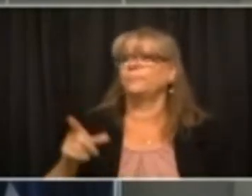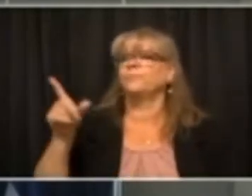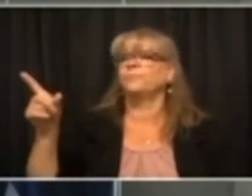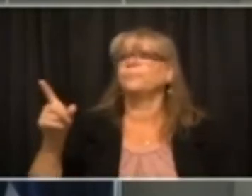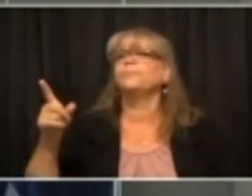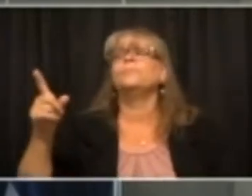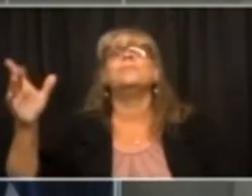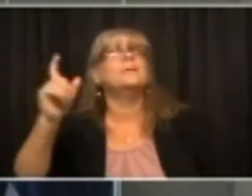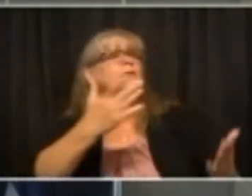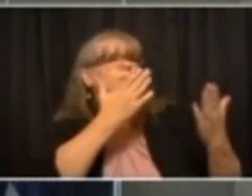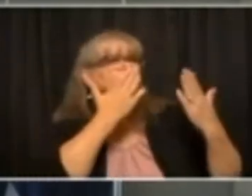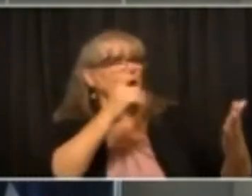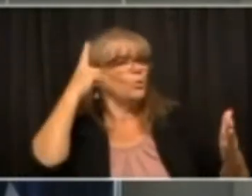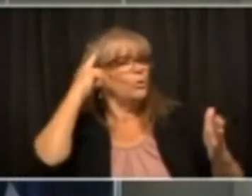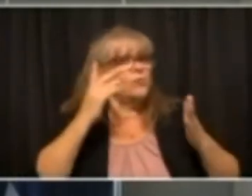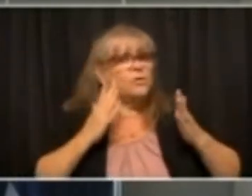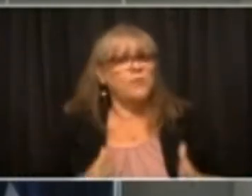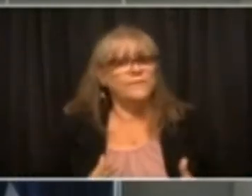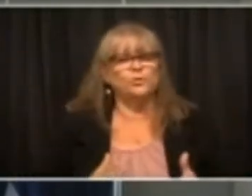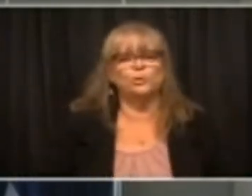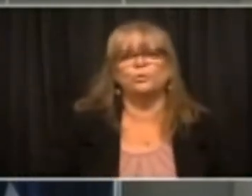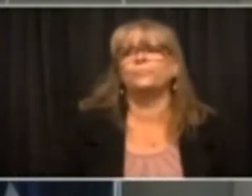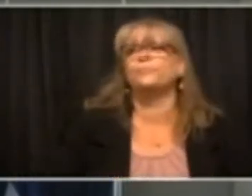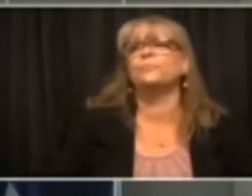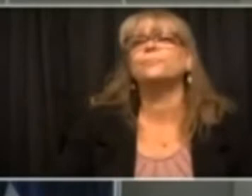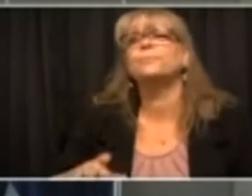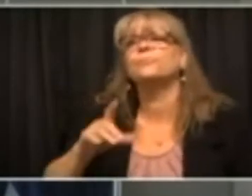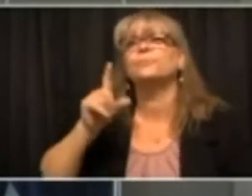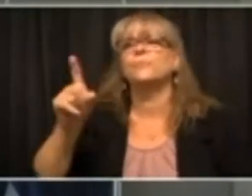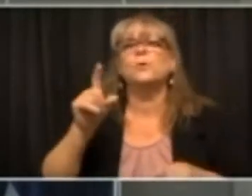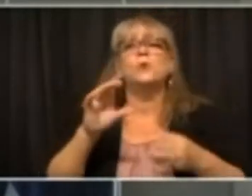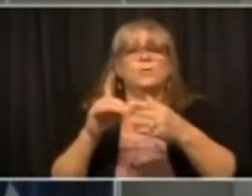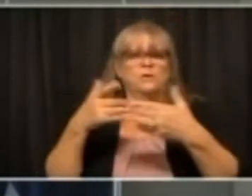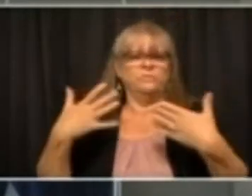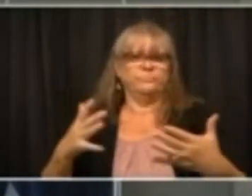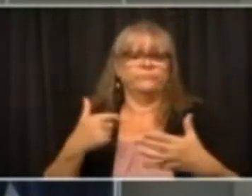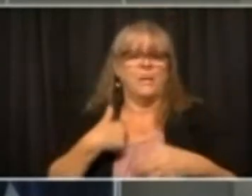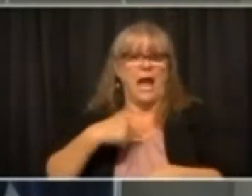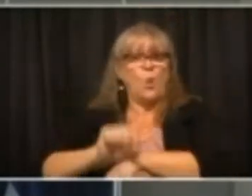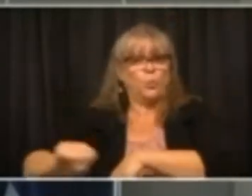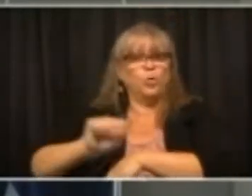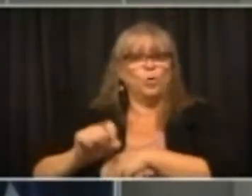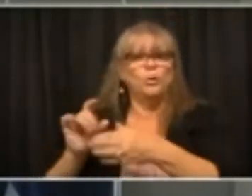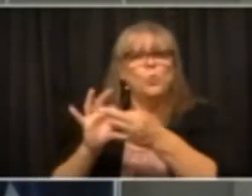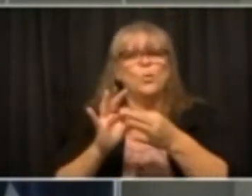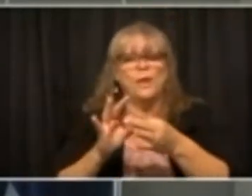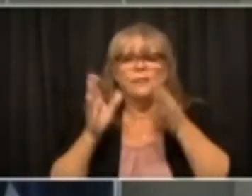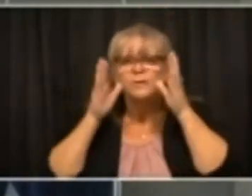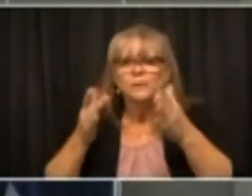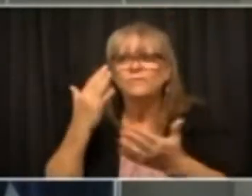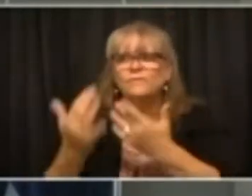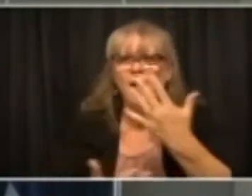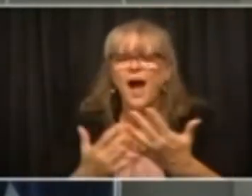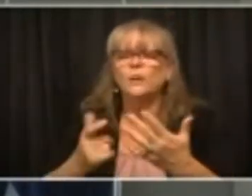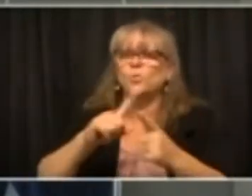to wildfires throughout our state and thank you also director hilkey for your amazing team as well as the